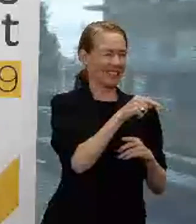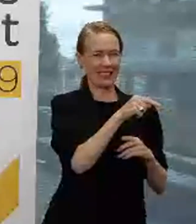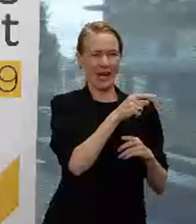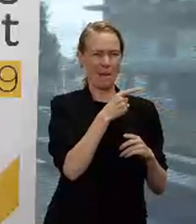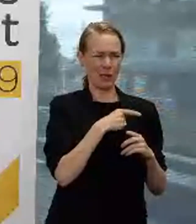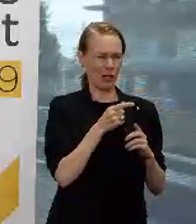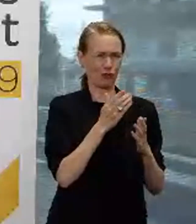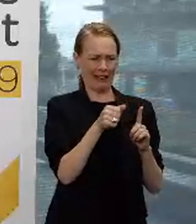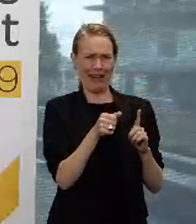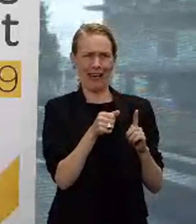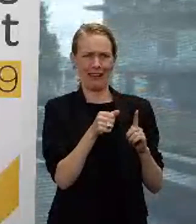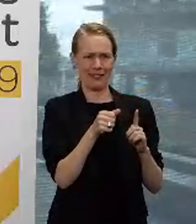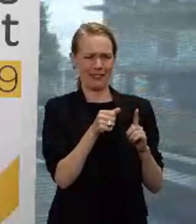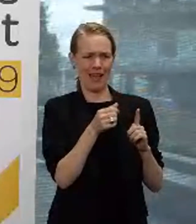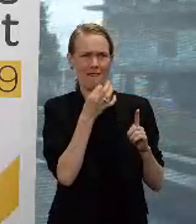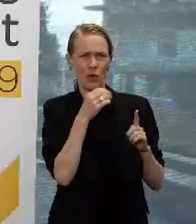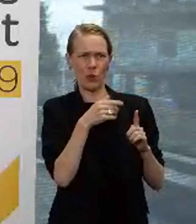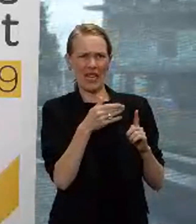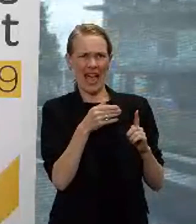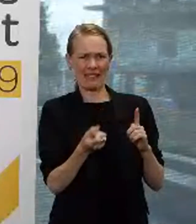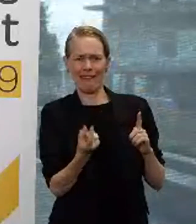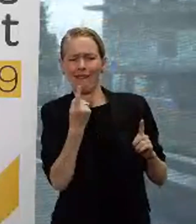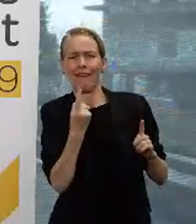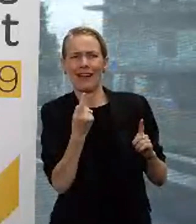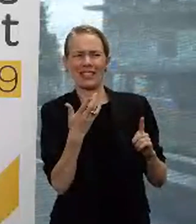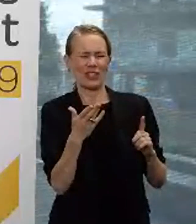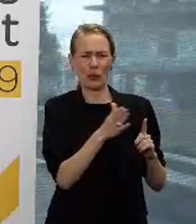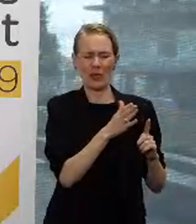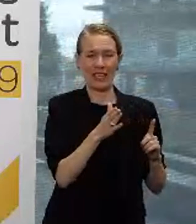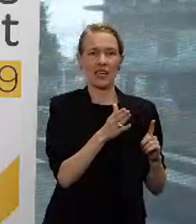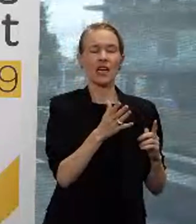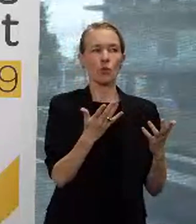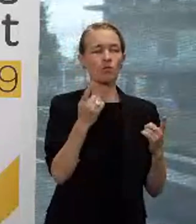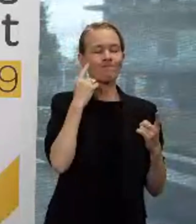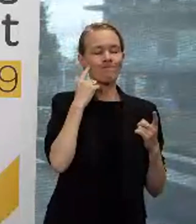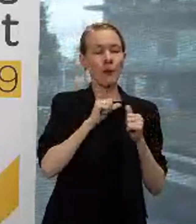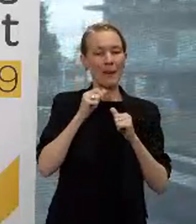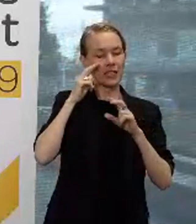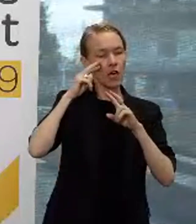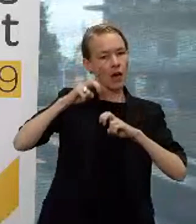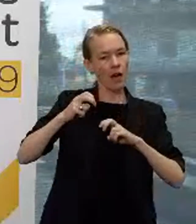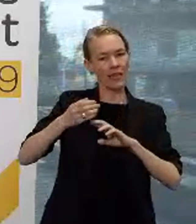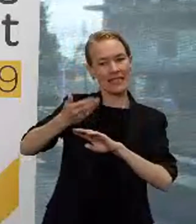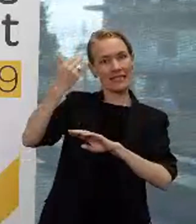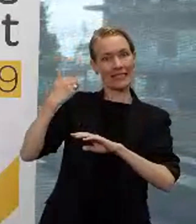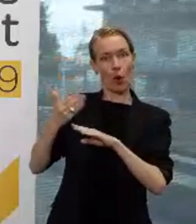So we've identified other vessels he might have worked on in the previous 14 days. One has been identified and that is now